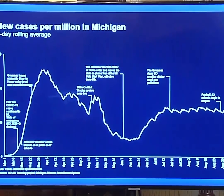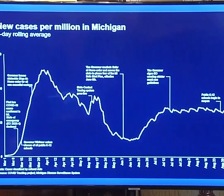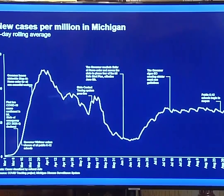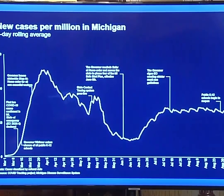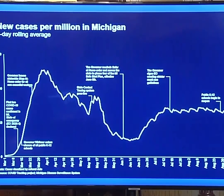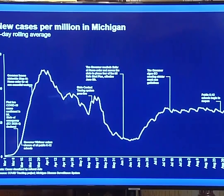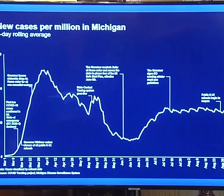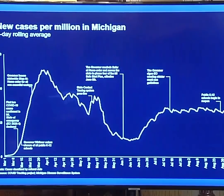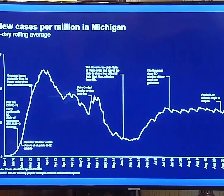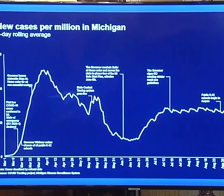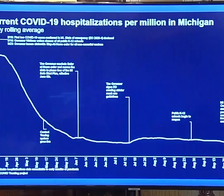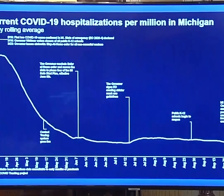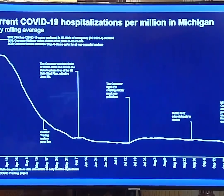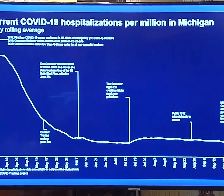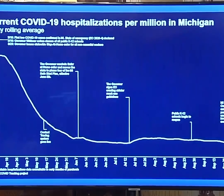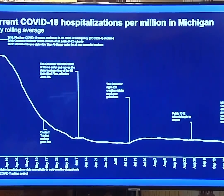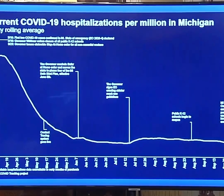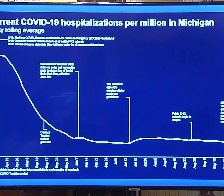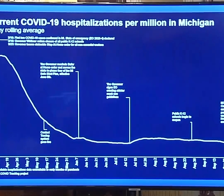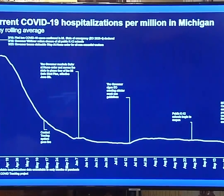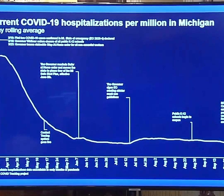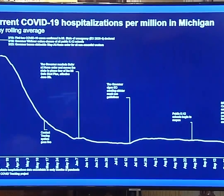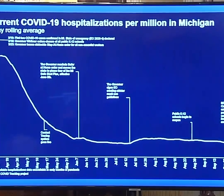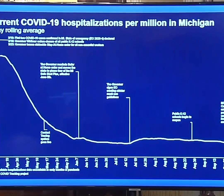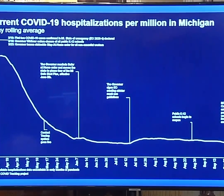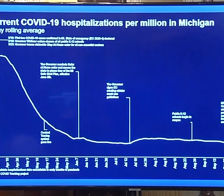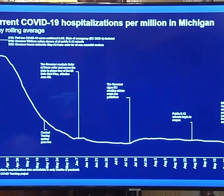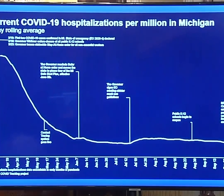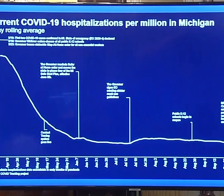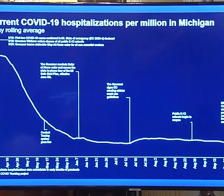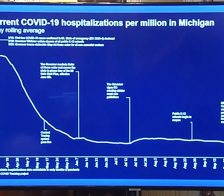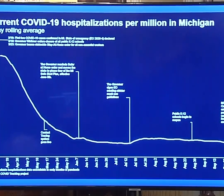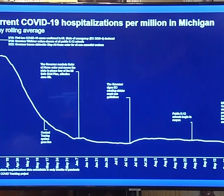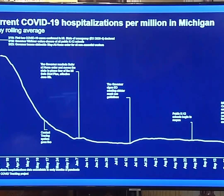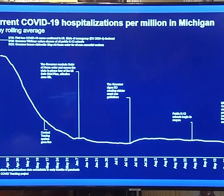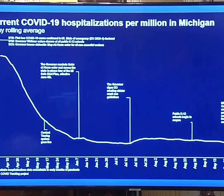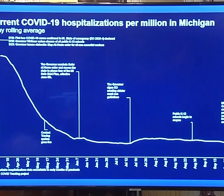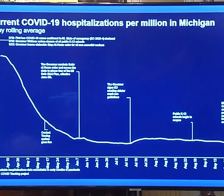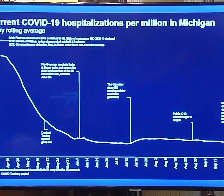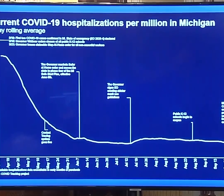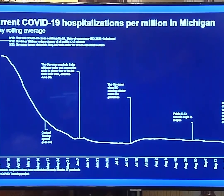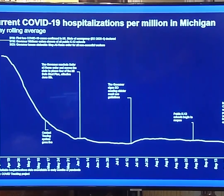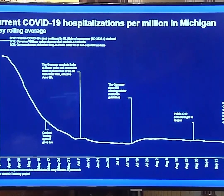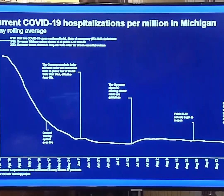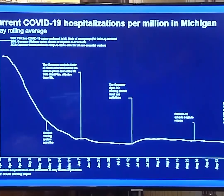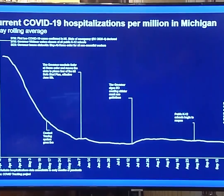AS YOU CAN SEE, OUR CASES PER MILLION SINCE THEN HAVE BEEN ON THE RISE.